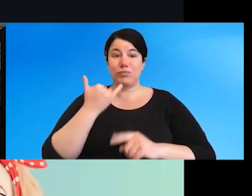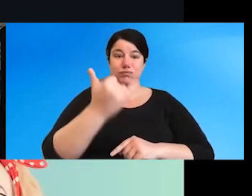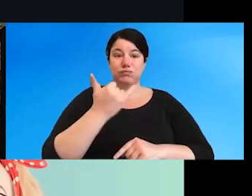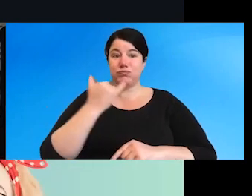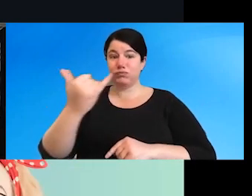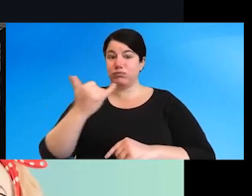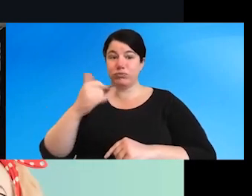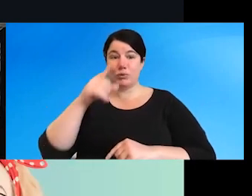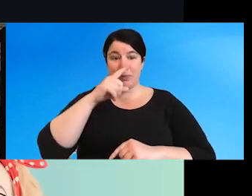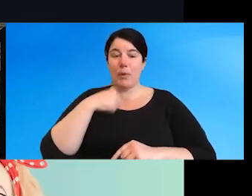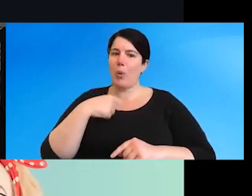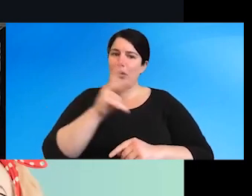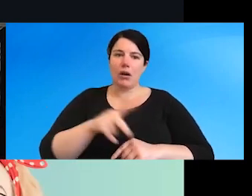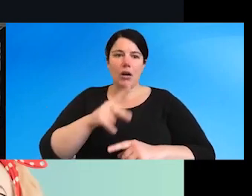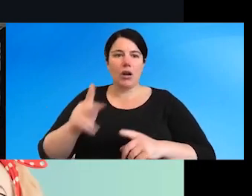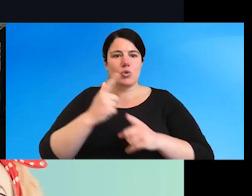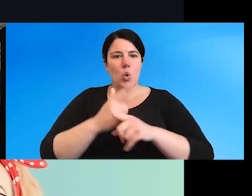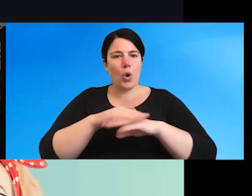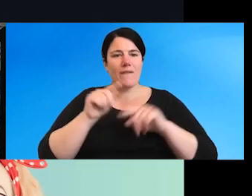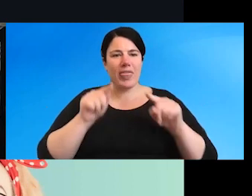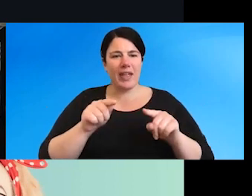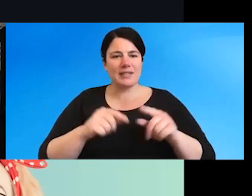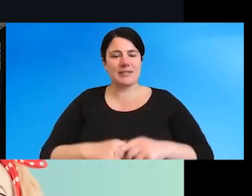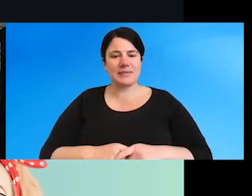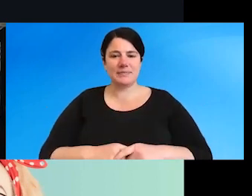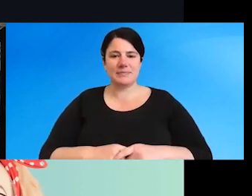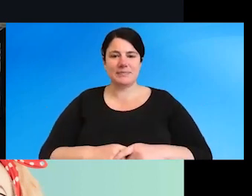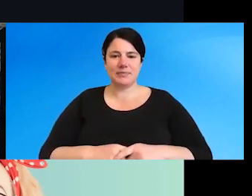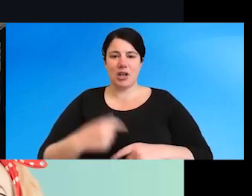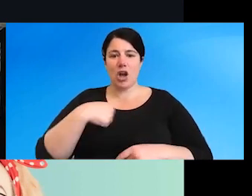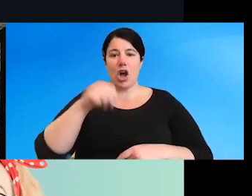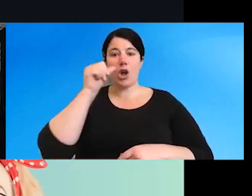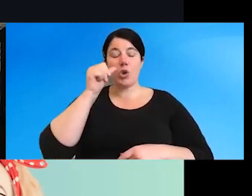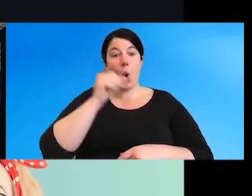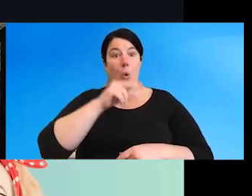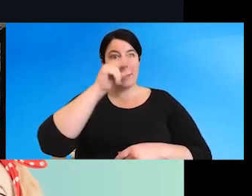I know particularly younger generations are